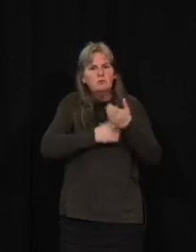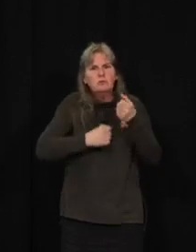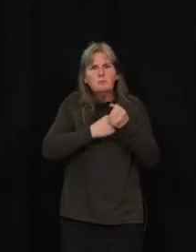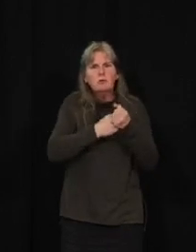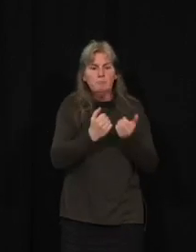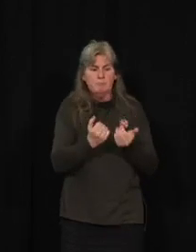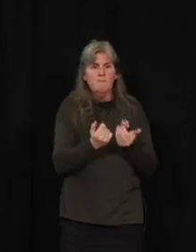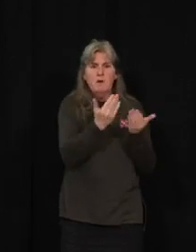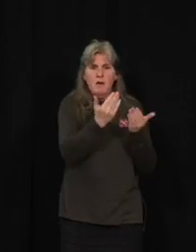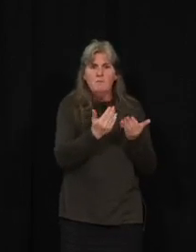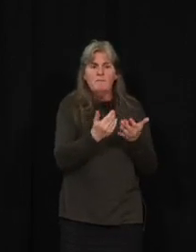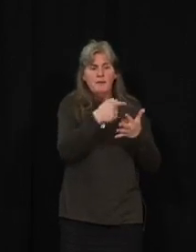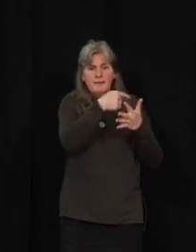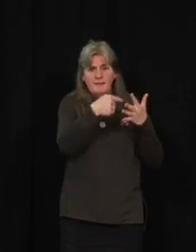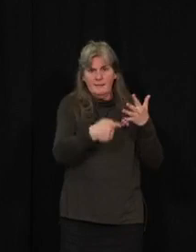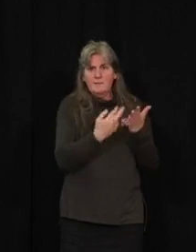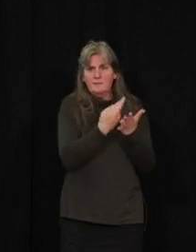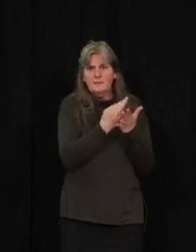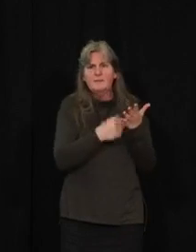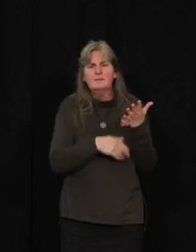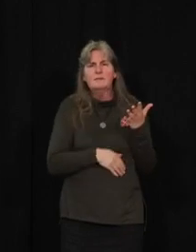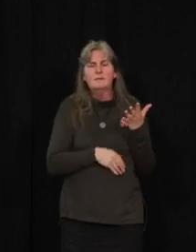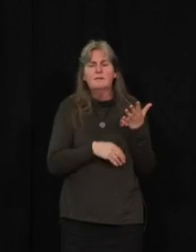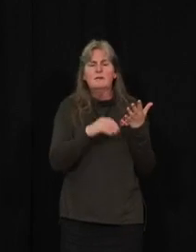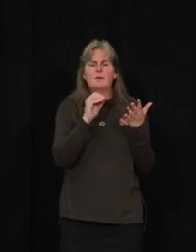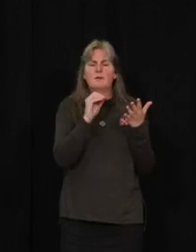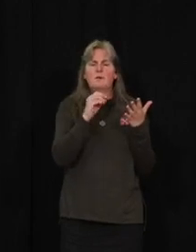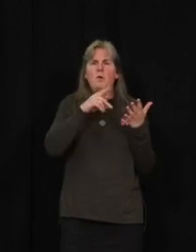The opioid treatment services clinic, particularly within the